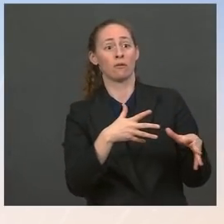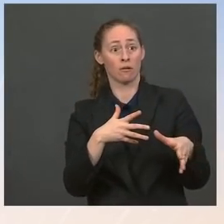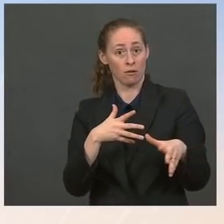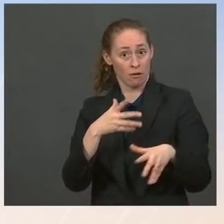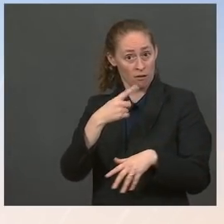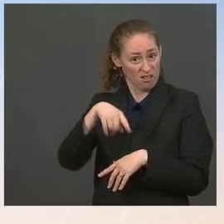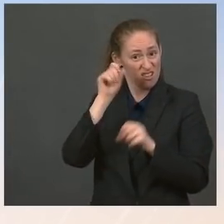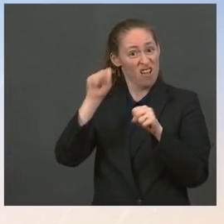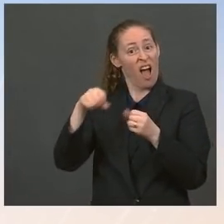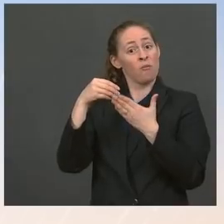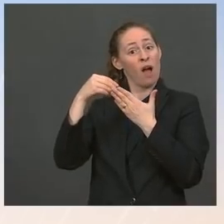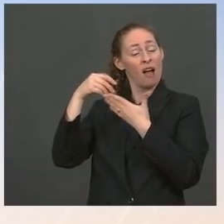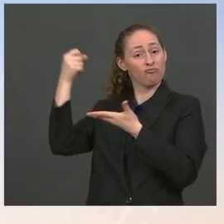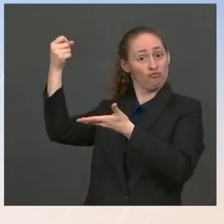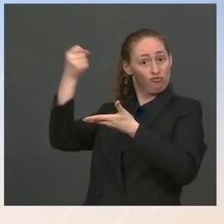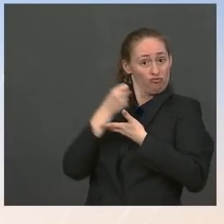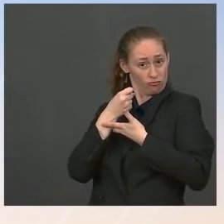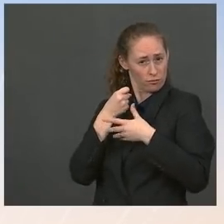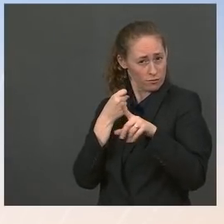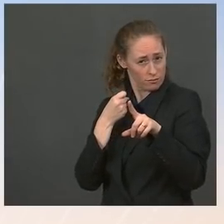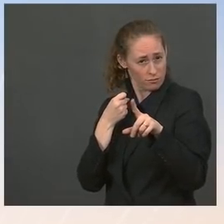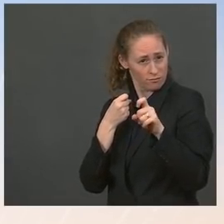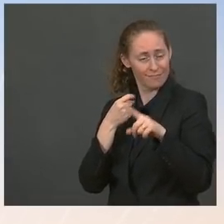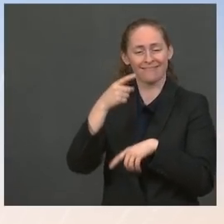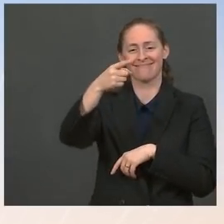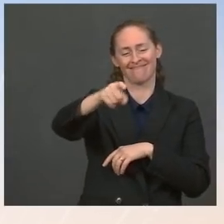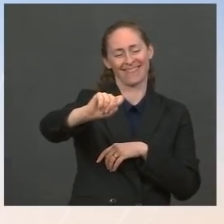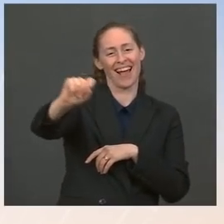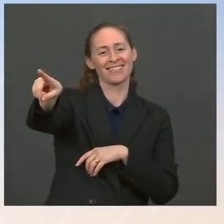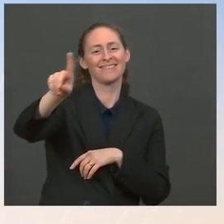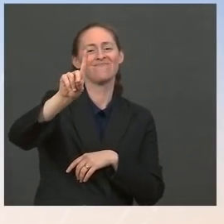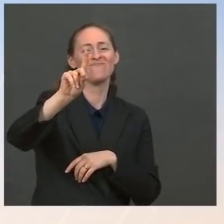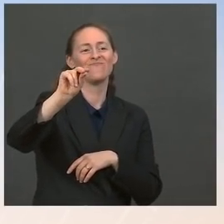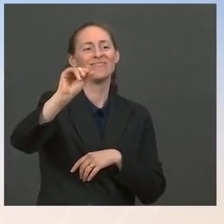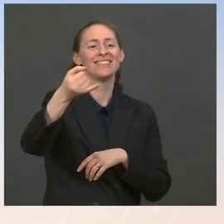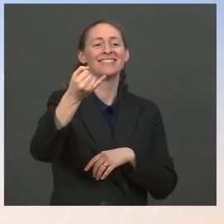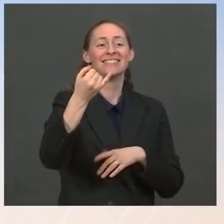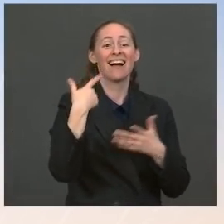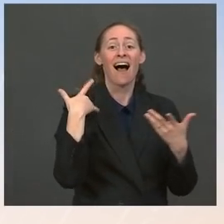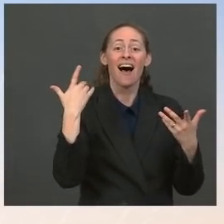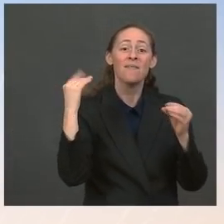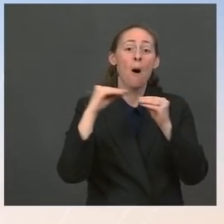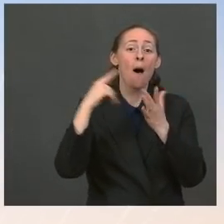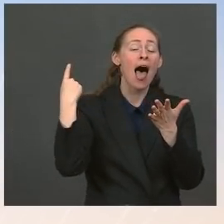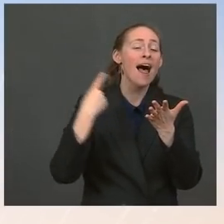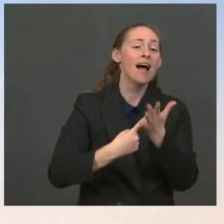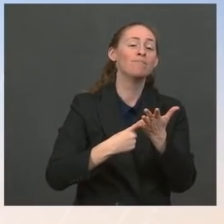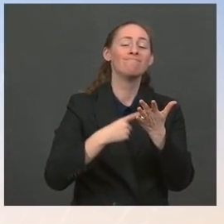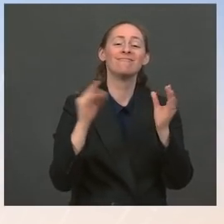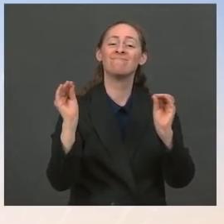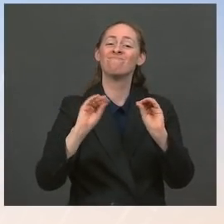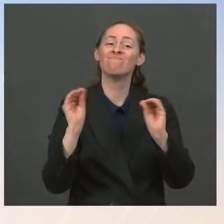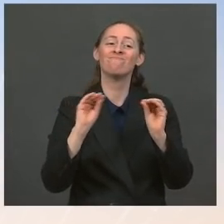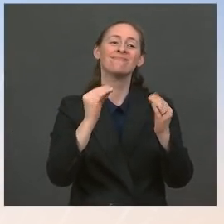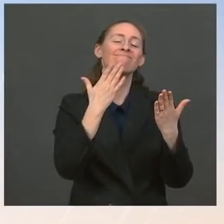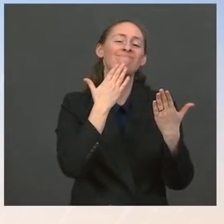Ms. Jean-Pierre: Peter, I'm going to refer you to the Department of Justice. I don't have anything more to say. And I'm going to move on, okay? >> The Press: Okay. Ms. Jean-Pierre: All right, thank you. Go ahead, Kaitlan.